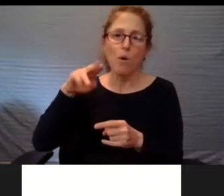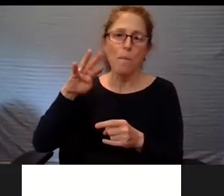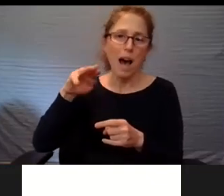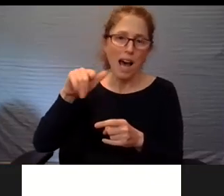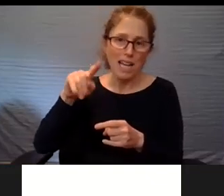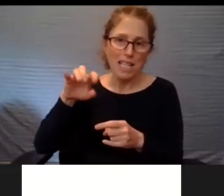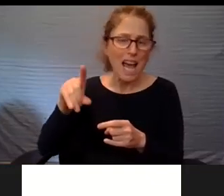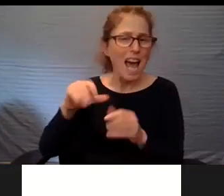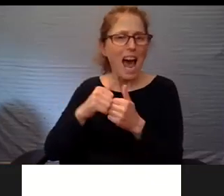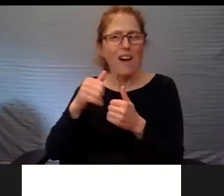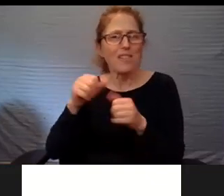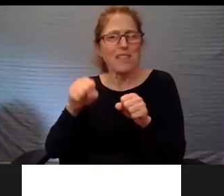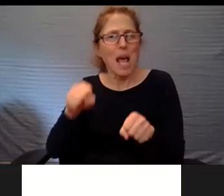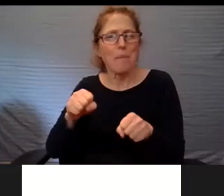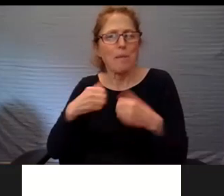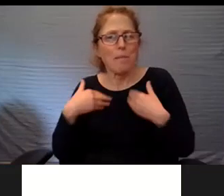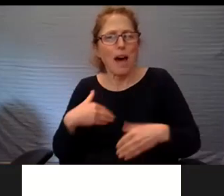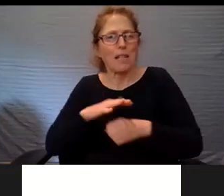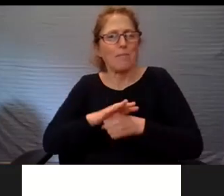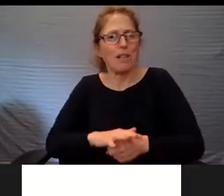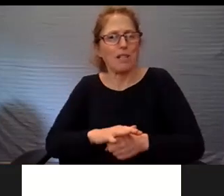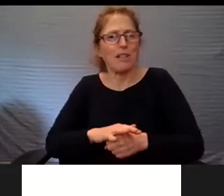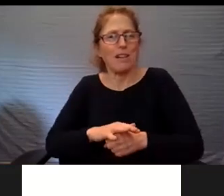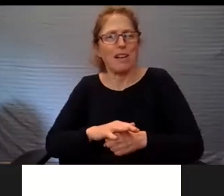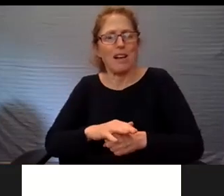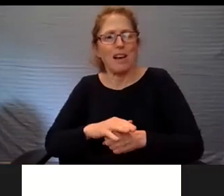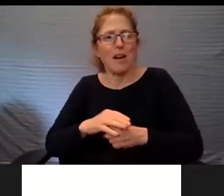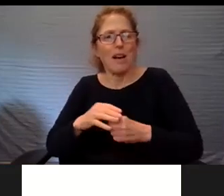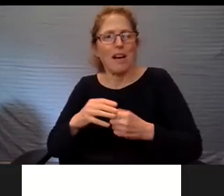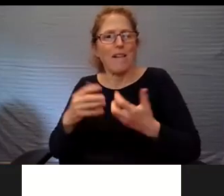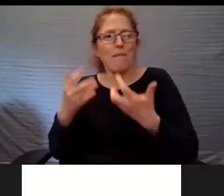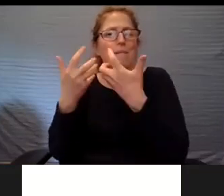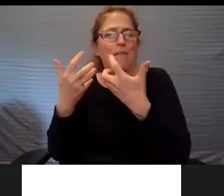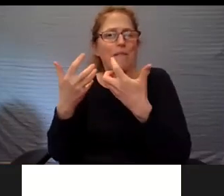How does ableism play into this? Does anyone want to answer that?